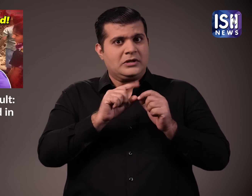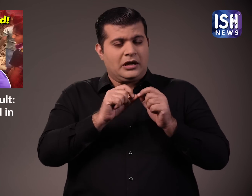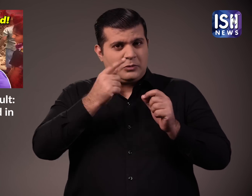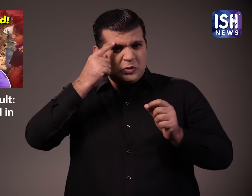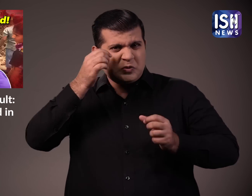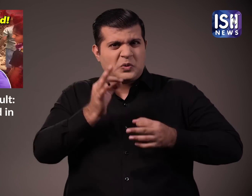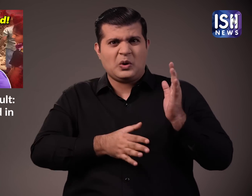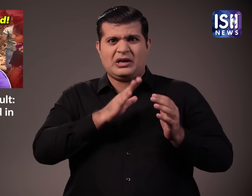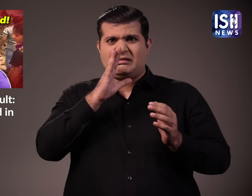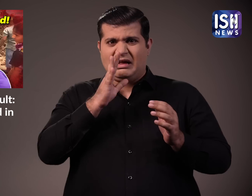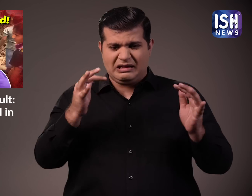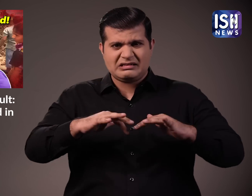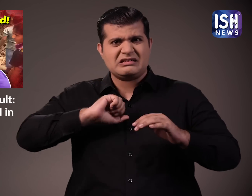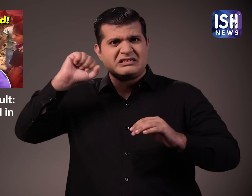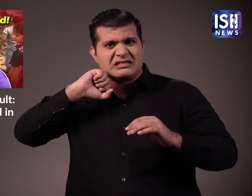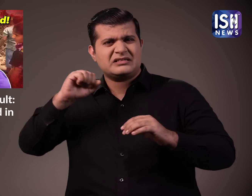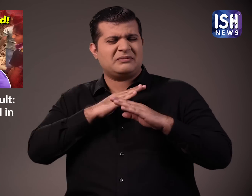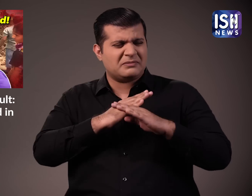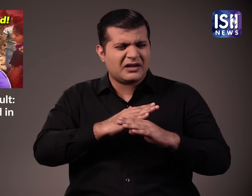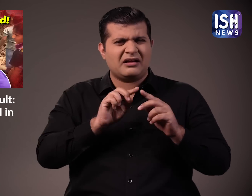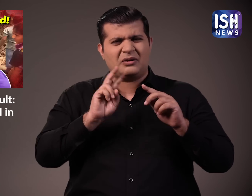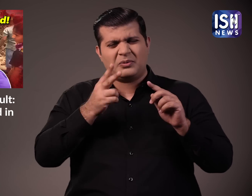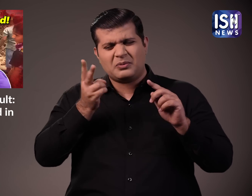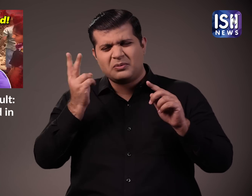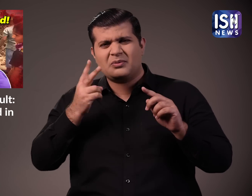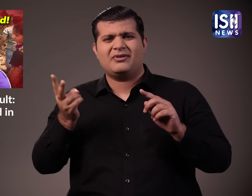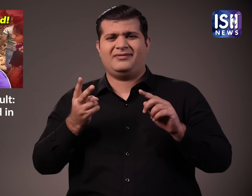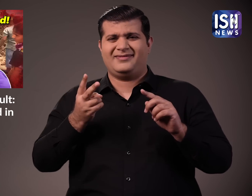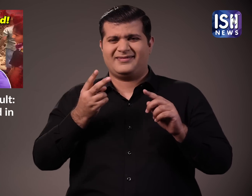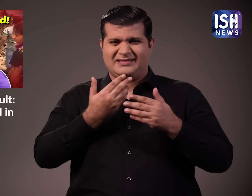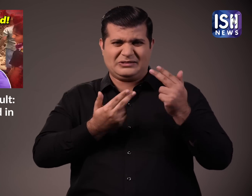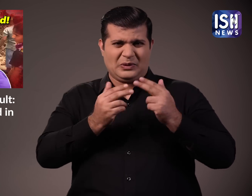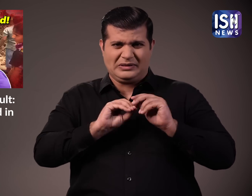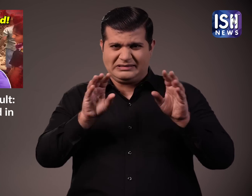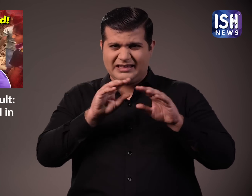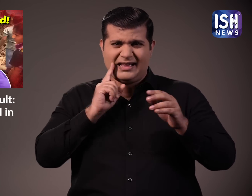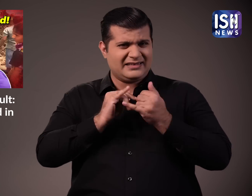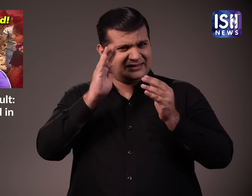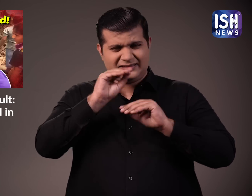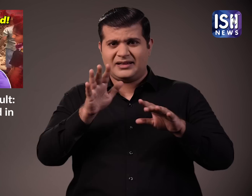People of Badlapur protested, trains were halted, there was widespread outrage, and ISH News reported extensively on the situation.